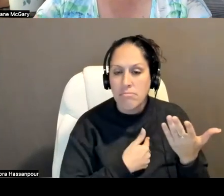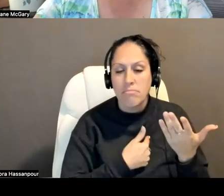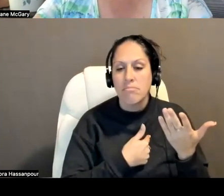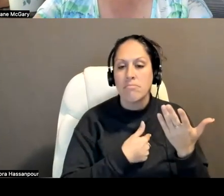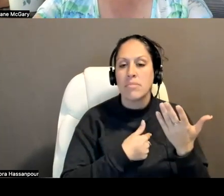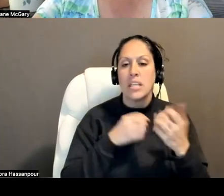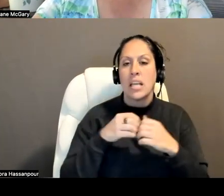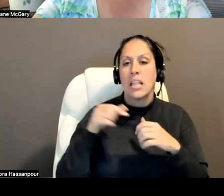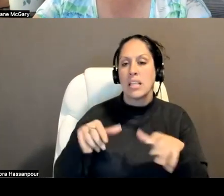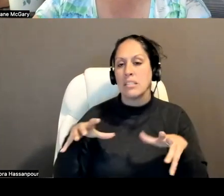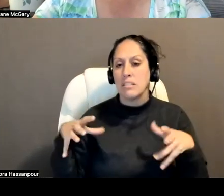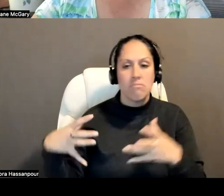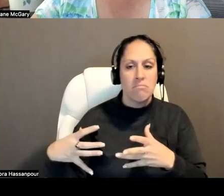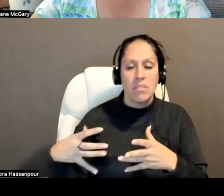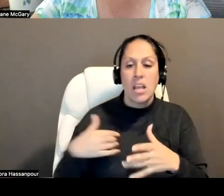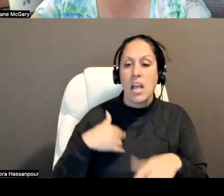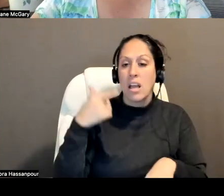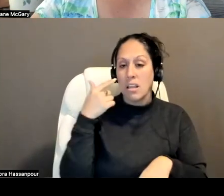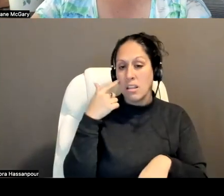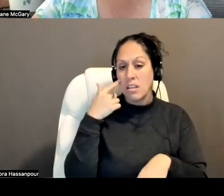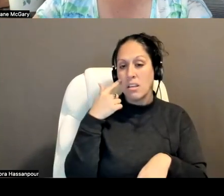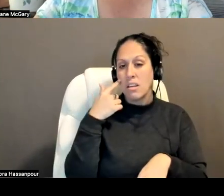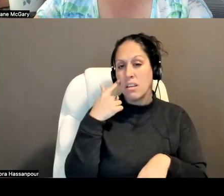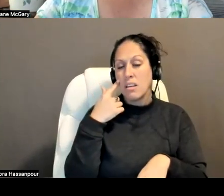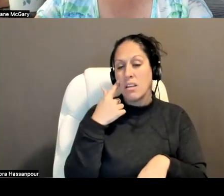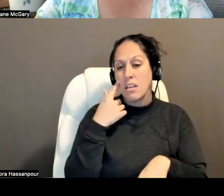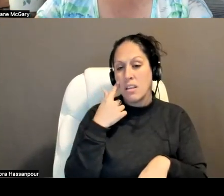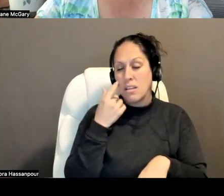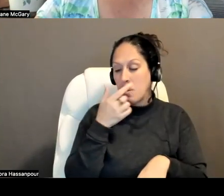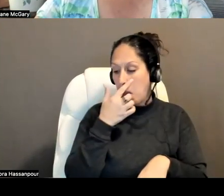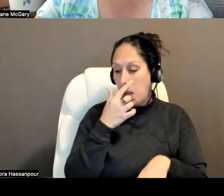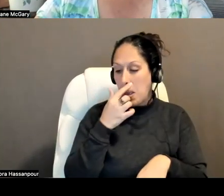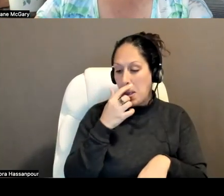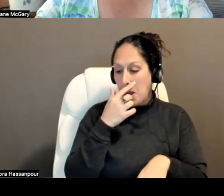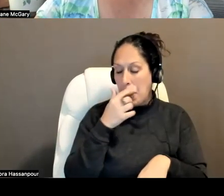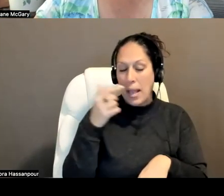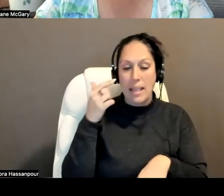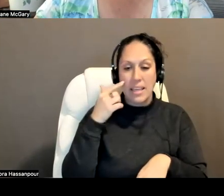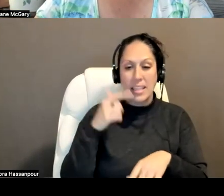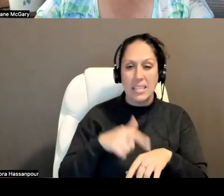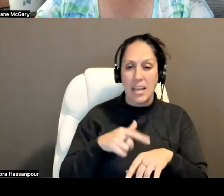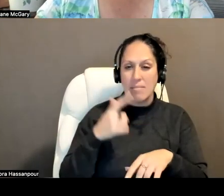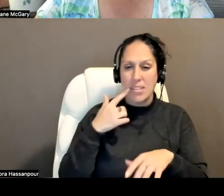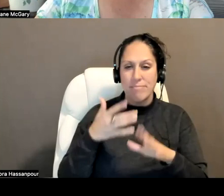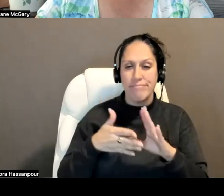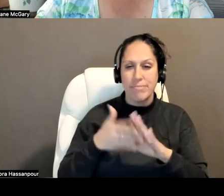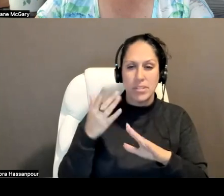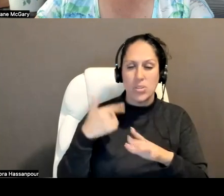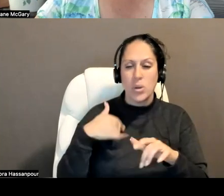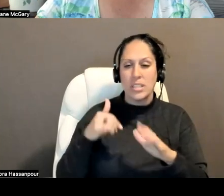classical Canon, is that, I think, gone are the times when we are just hearing different